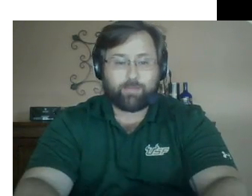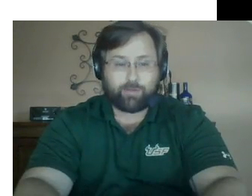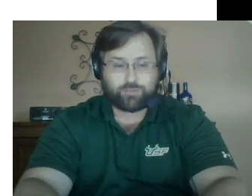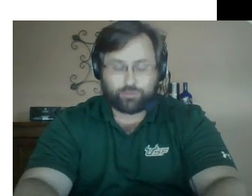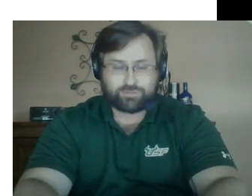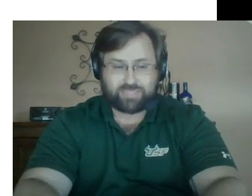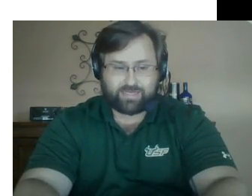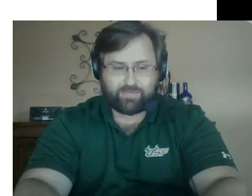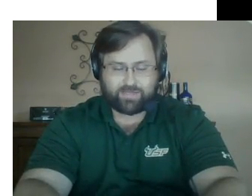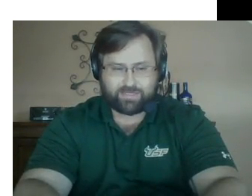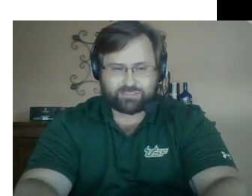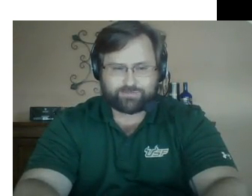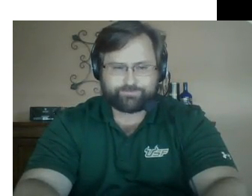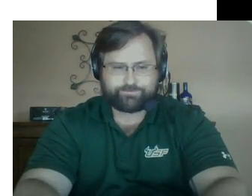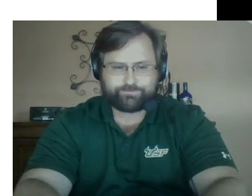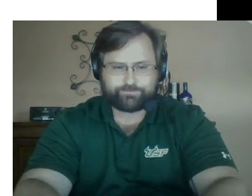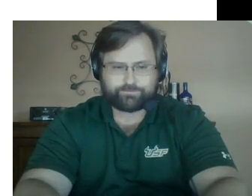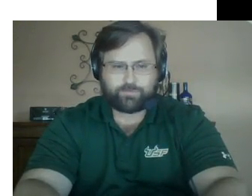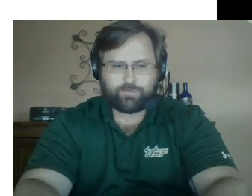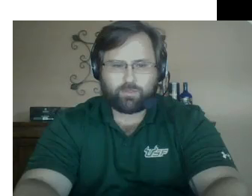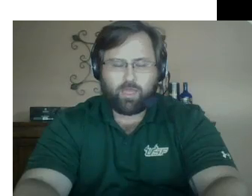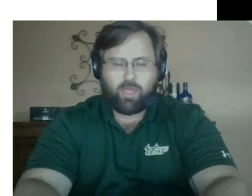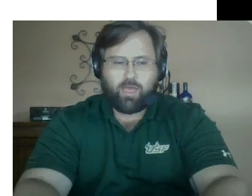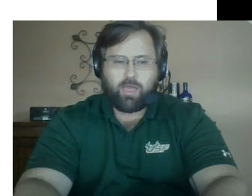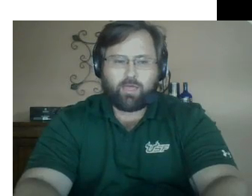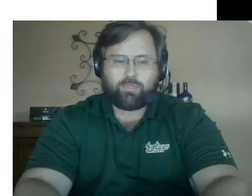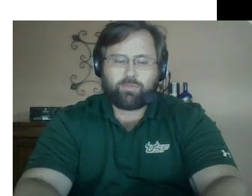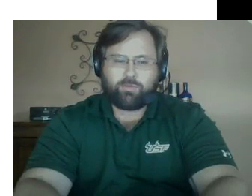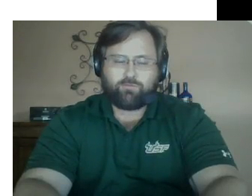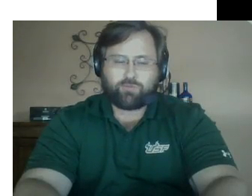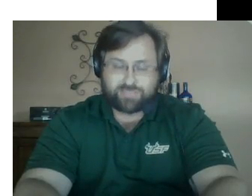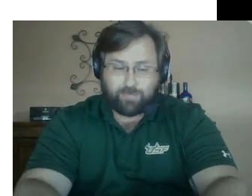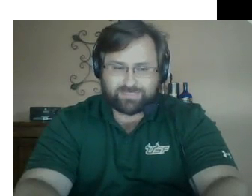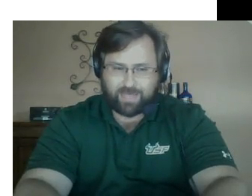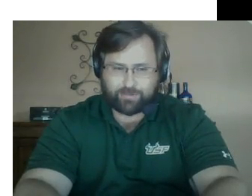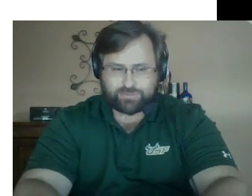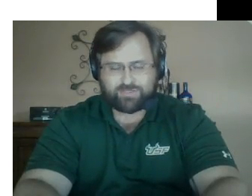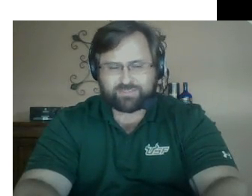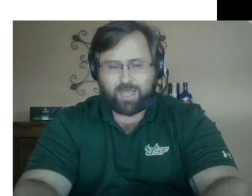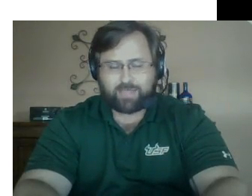eyebrows are used to indicate the condition for some signers the signs